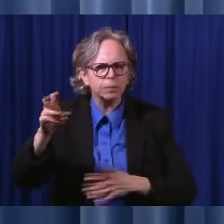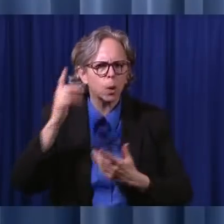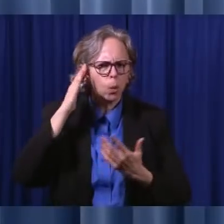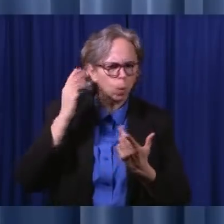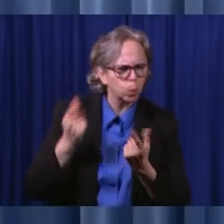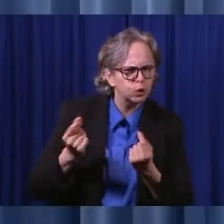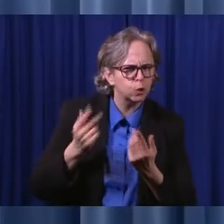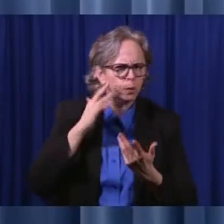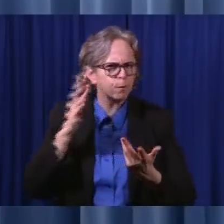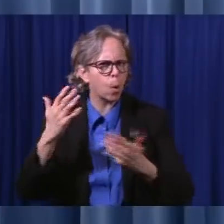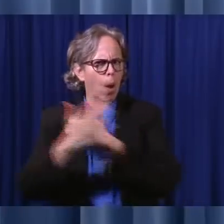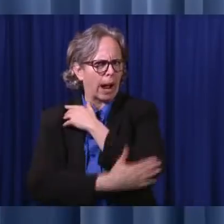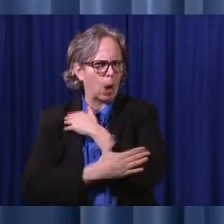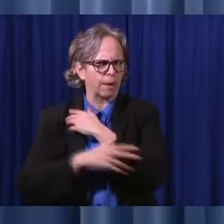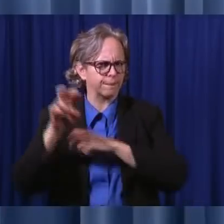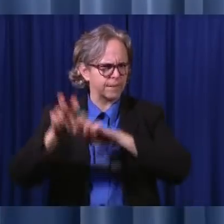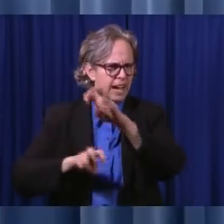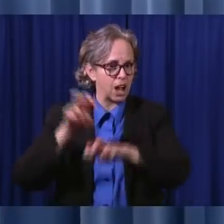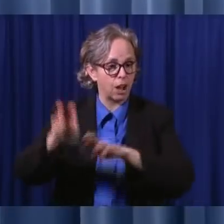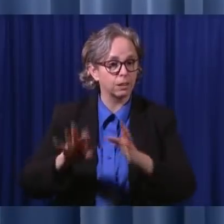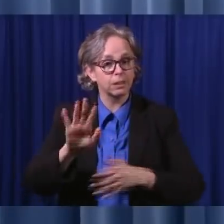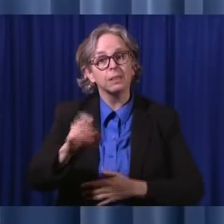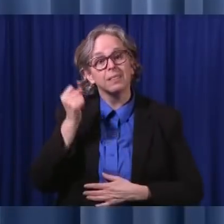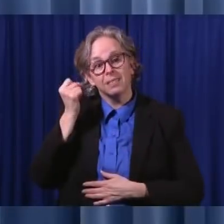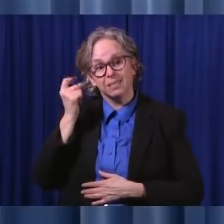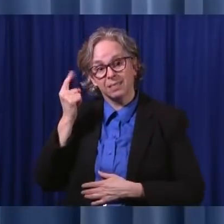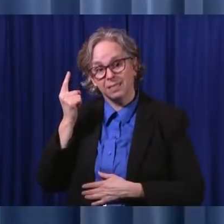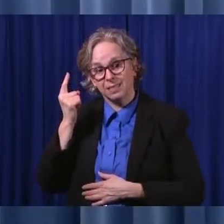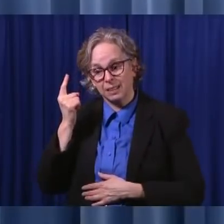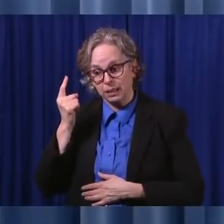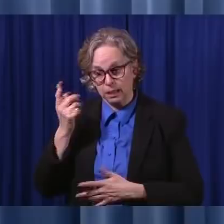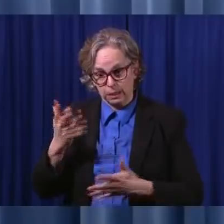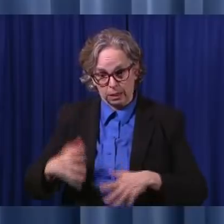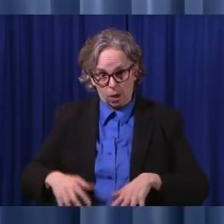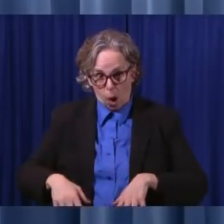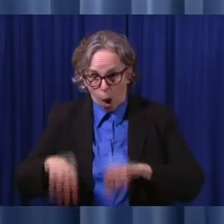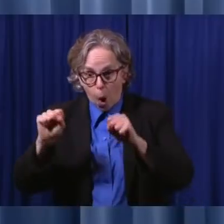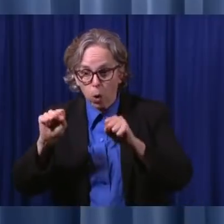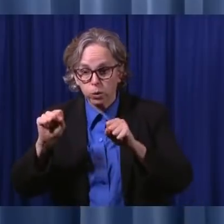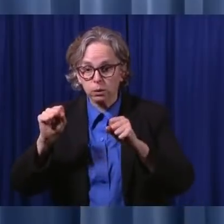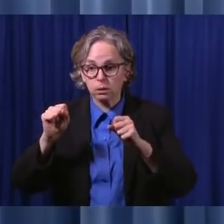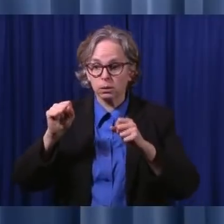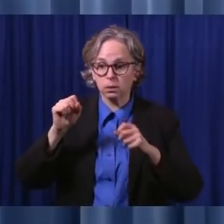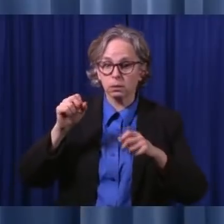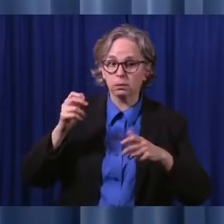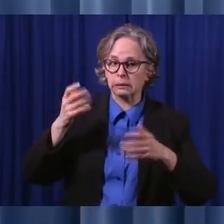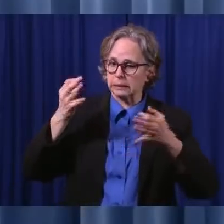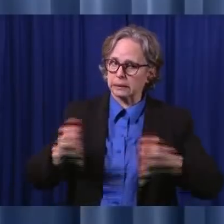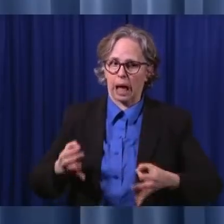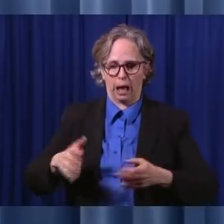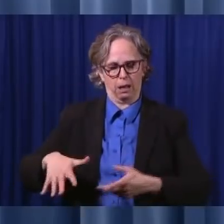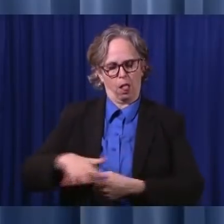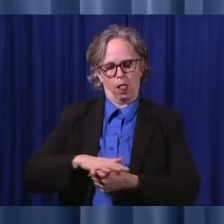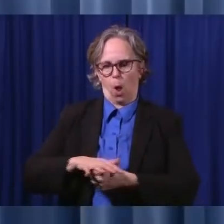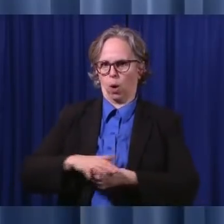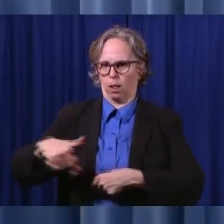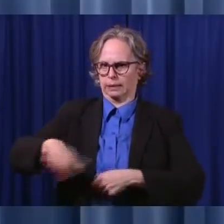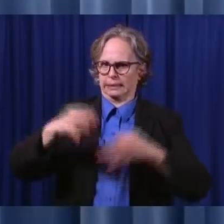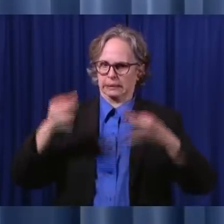INVOLVED AS WELL AS THE VITALLY IMPORTANT ANIMAL CARE AND WELFARE. THE DECISIONS ABOUT COUNTY AND INDEPENDENT FAIRS